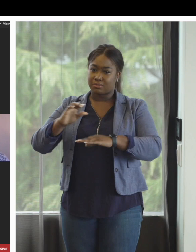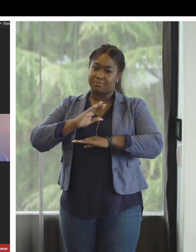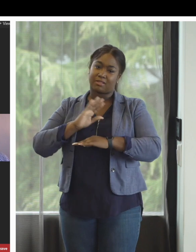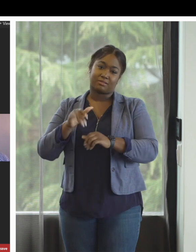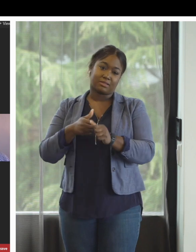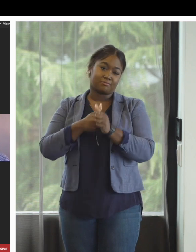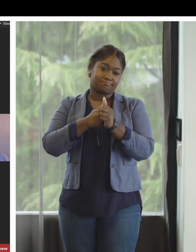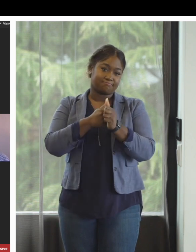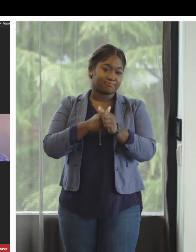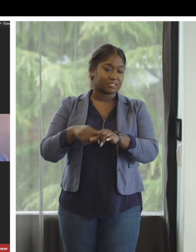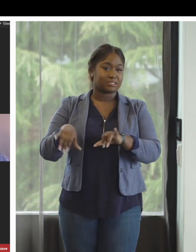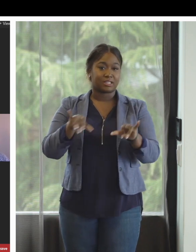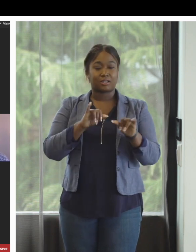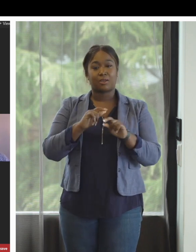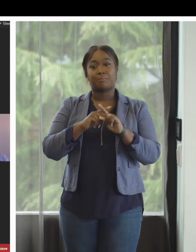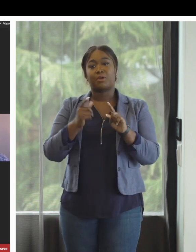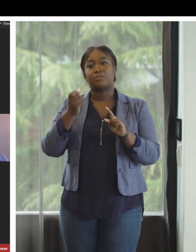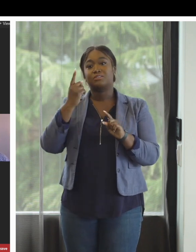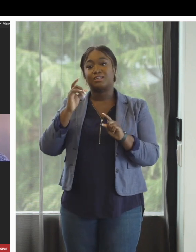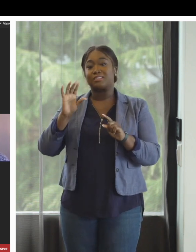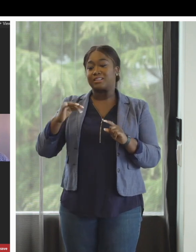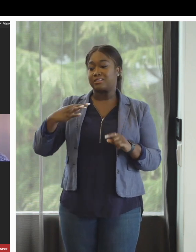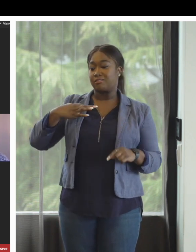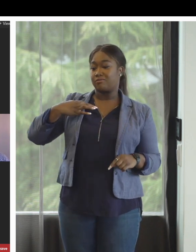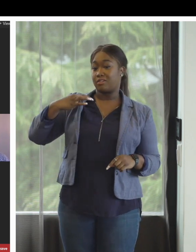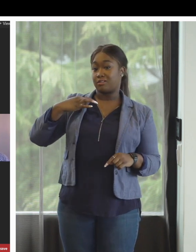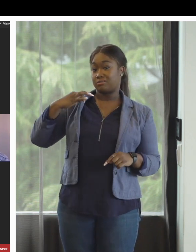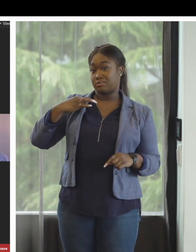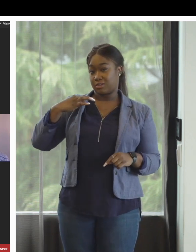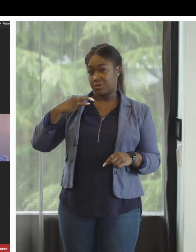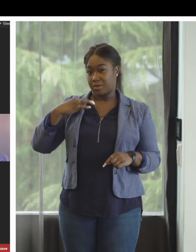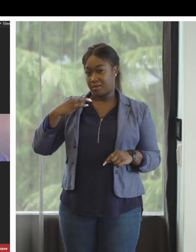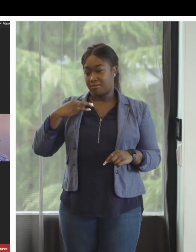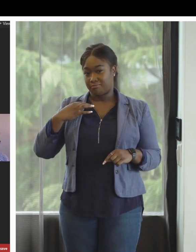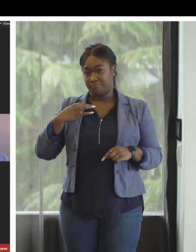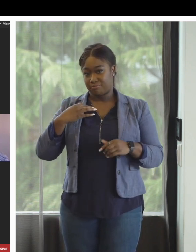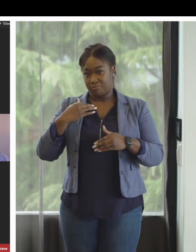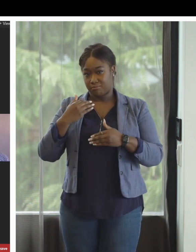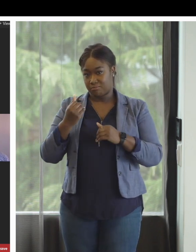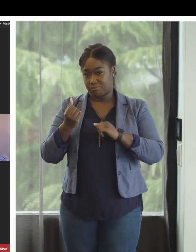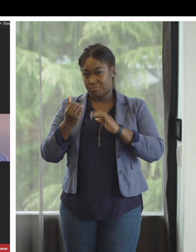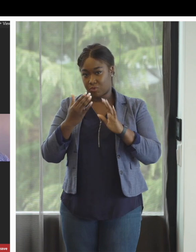voluntary and -- where the working group comes into